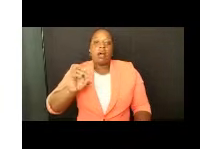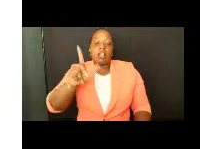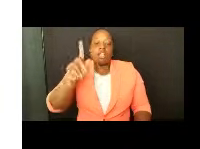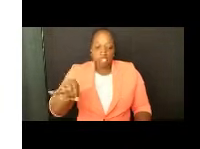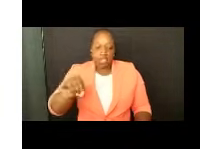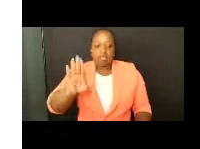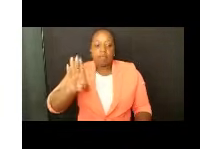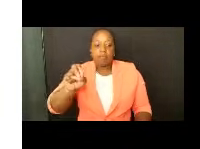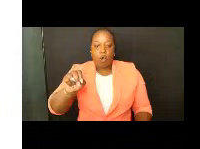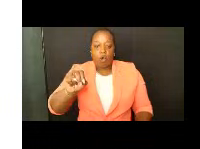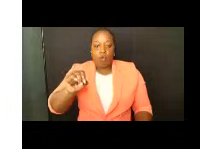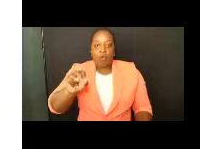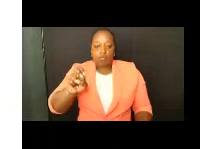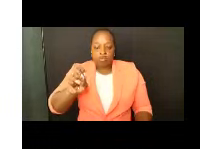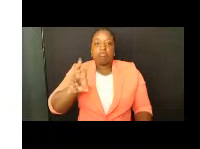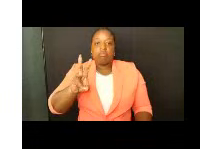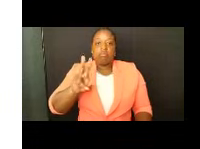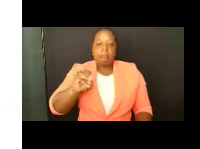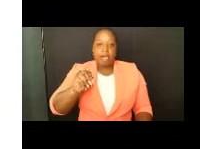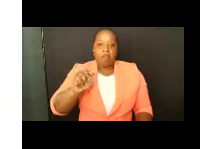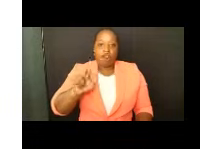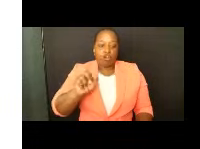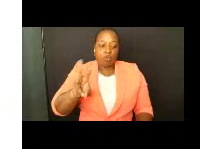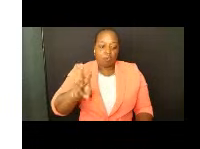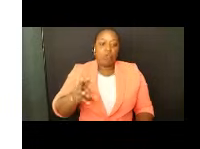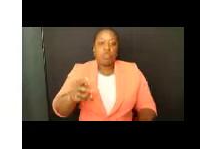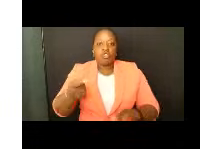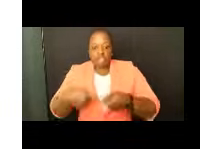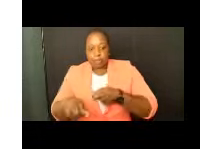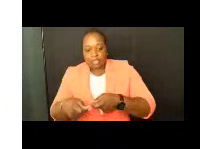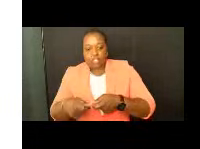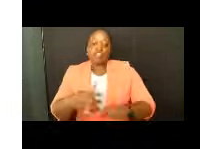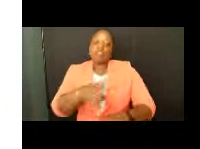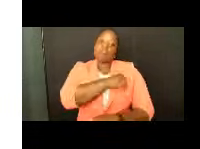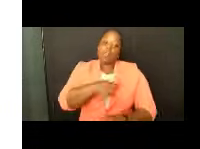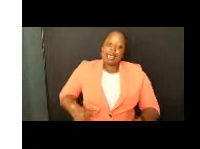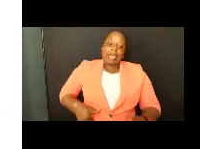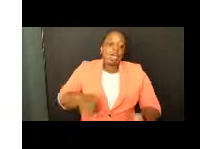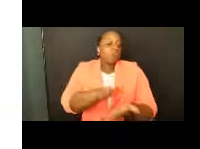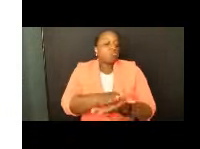Also joining us a little bit later on in the discussion, we have Dr. Megha Kaushal,